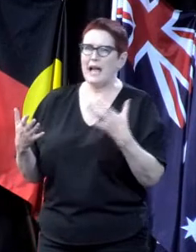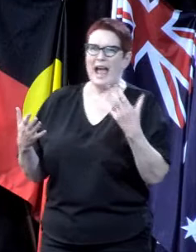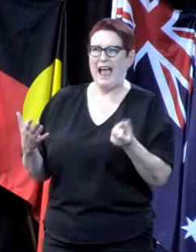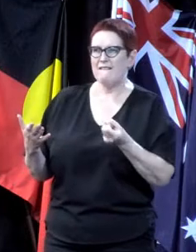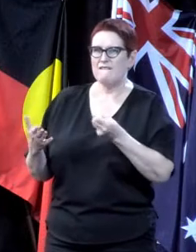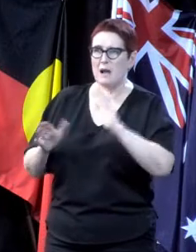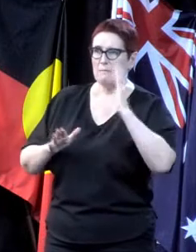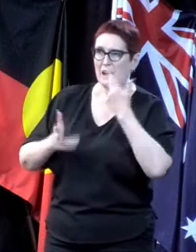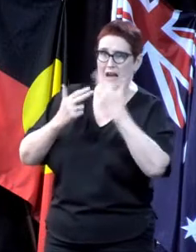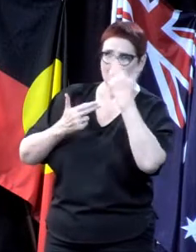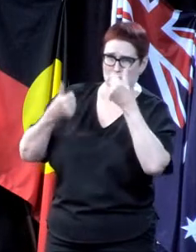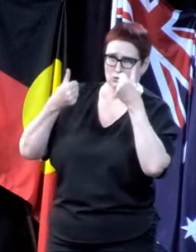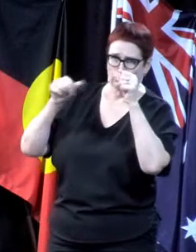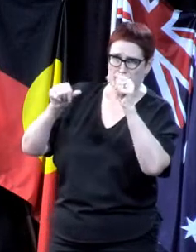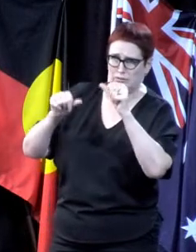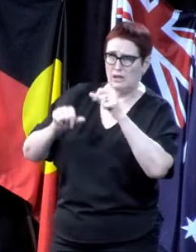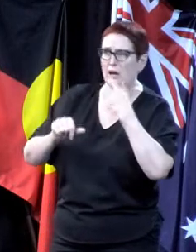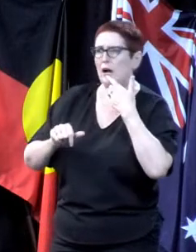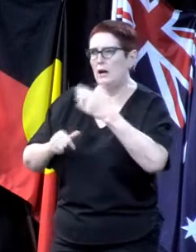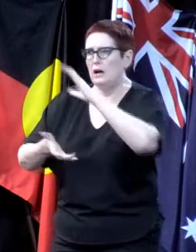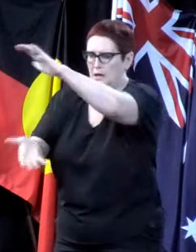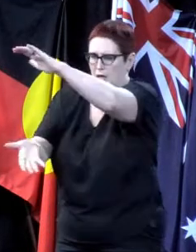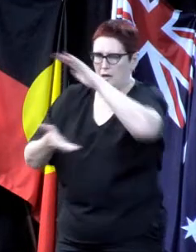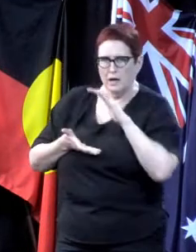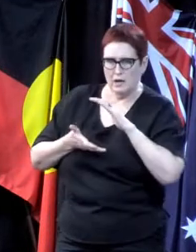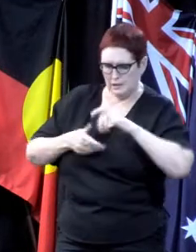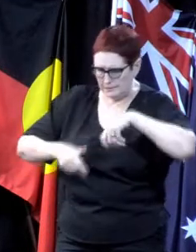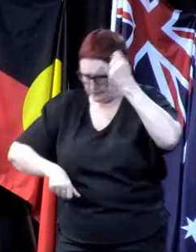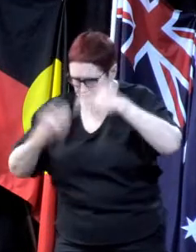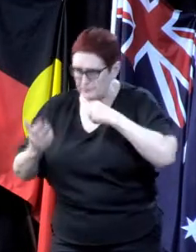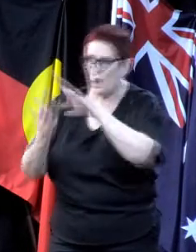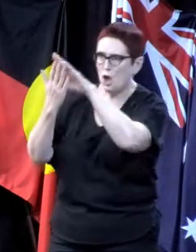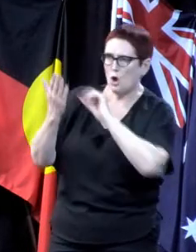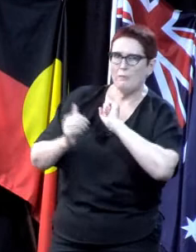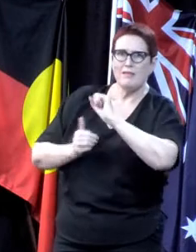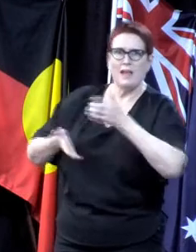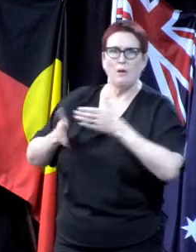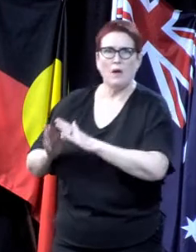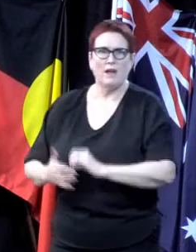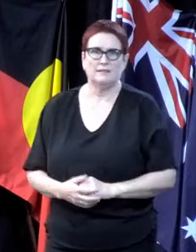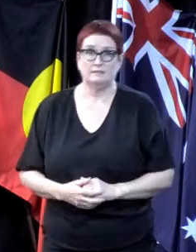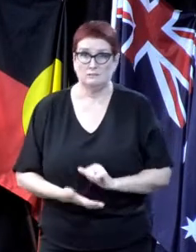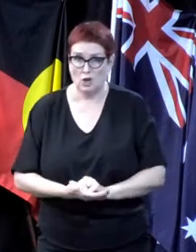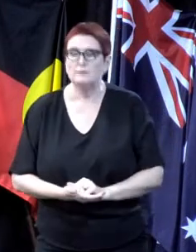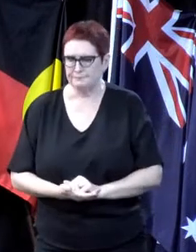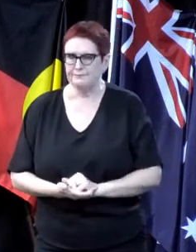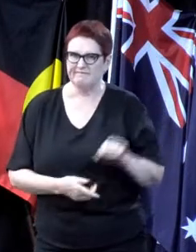as to how things have been done and were working in other places. Is that correct? Yes.